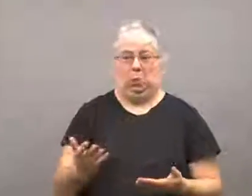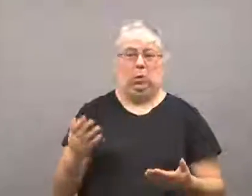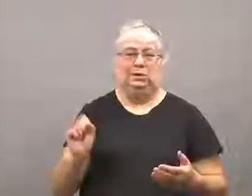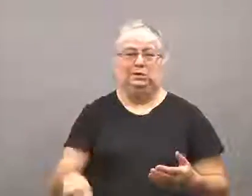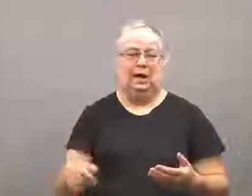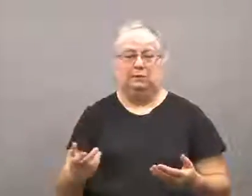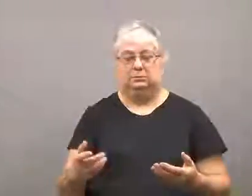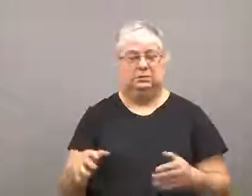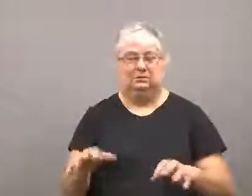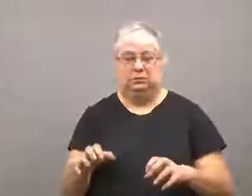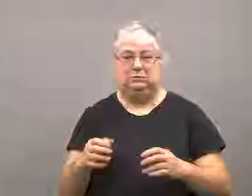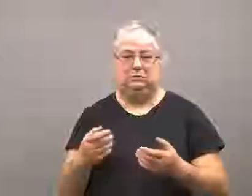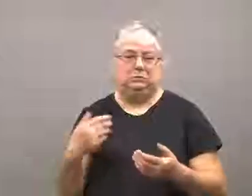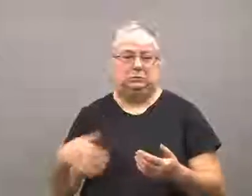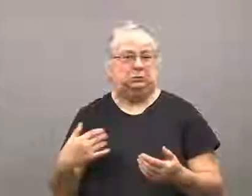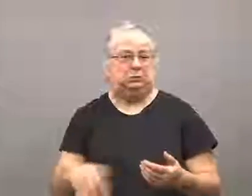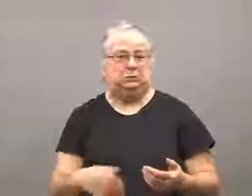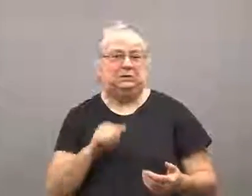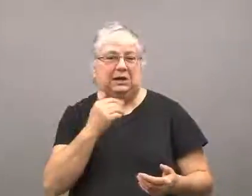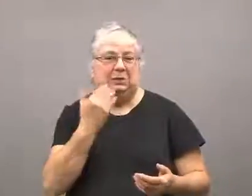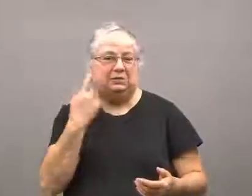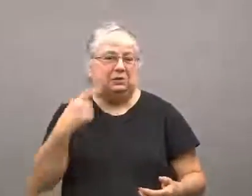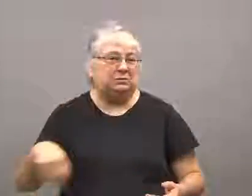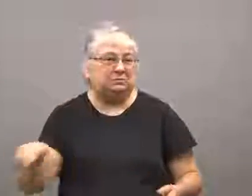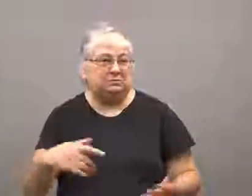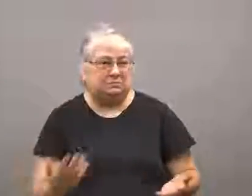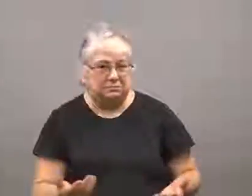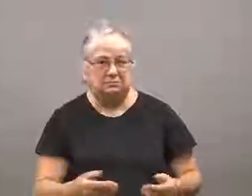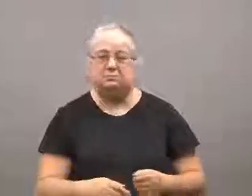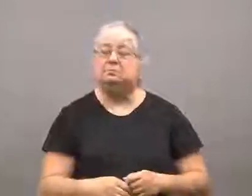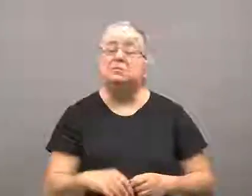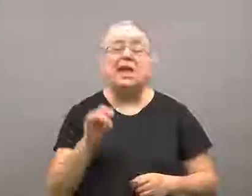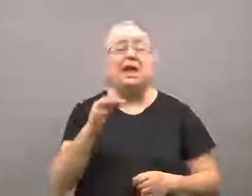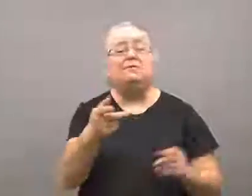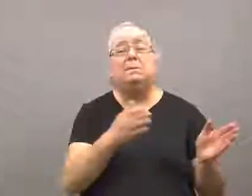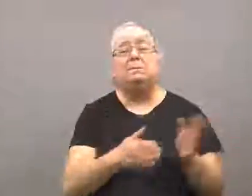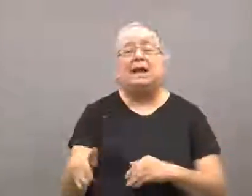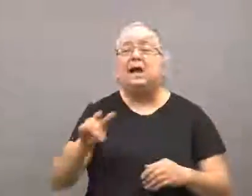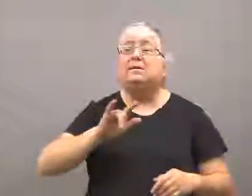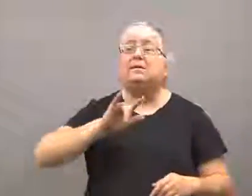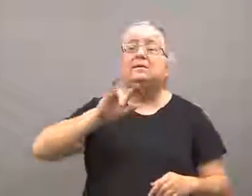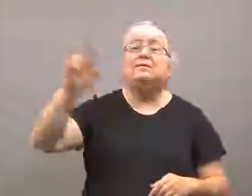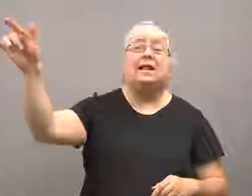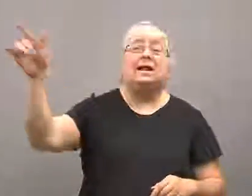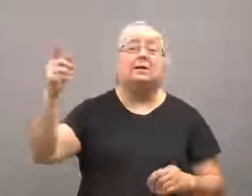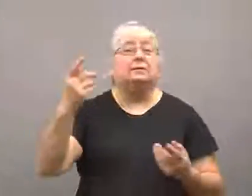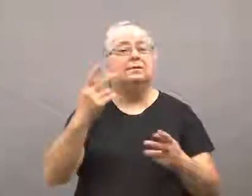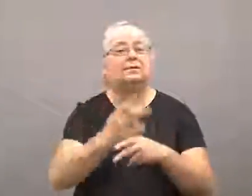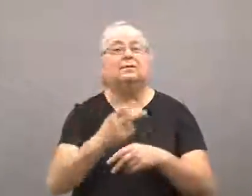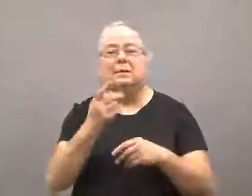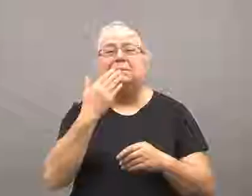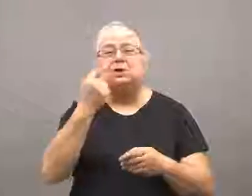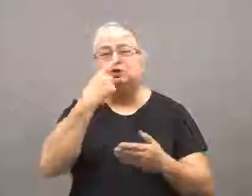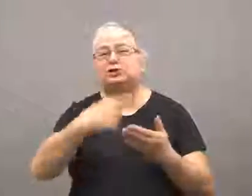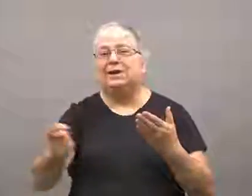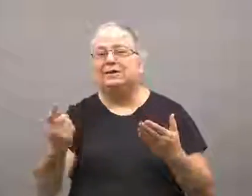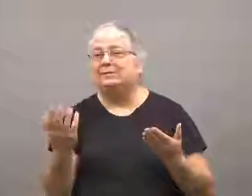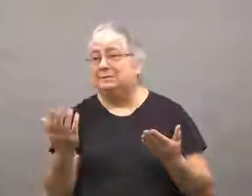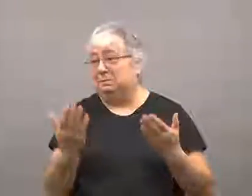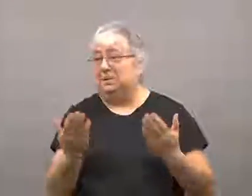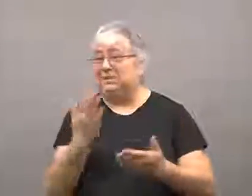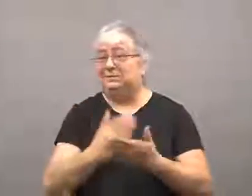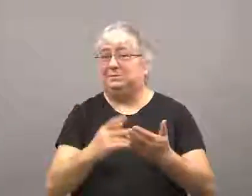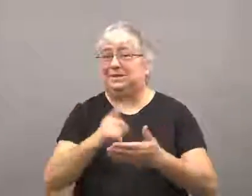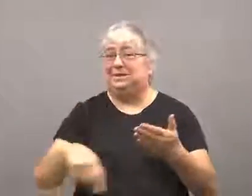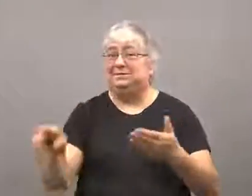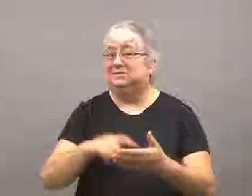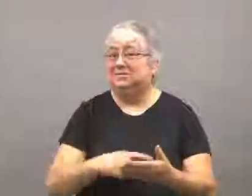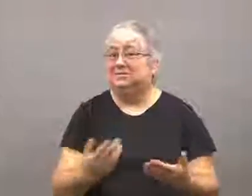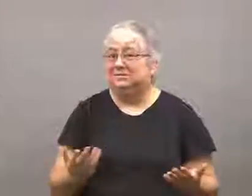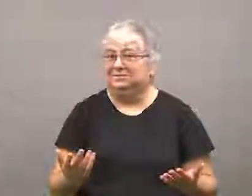They could freeze, that's not good for them.